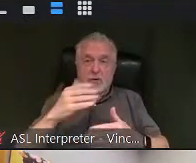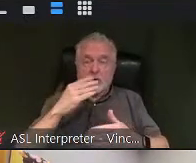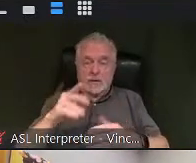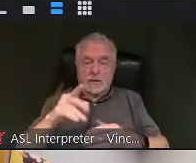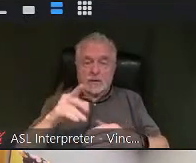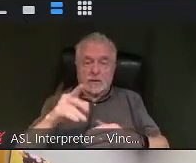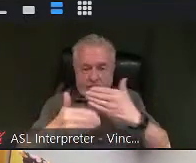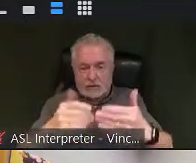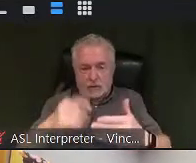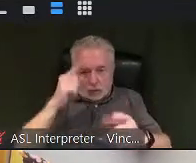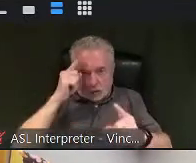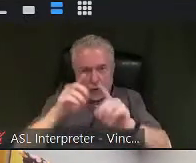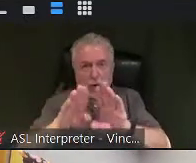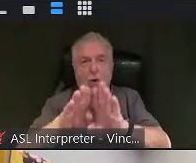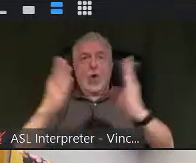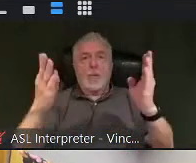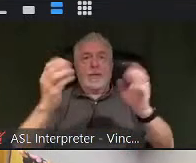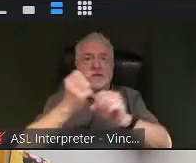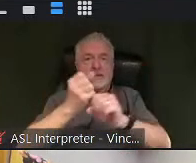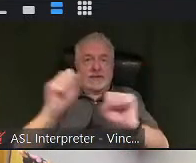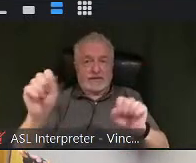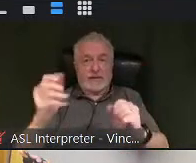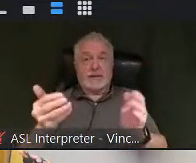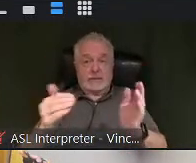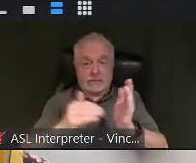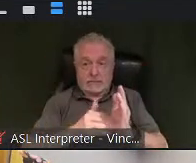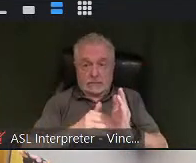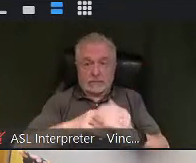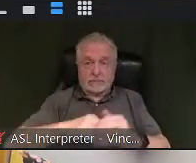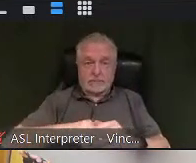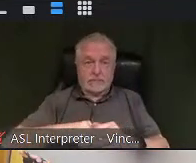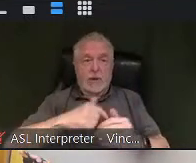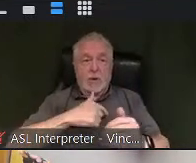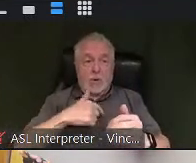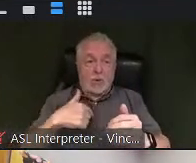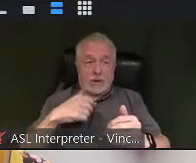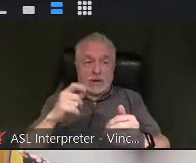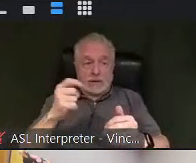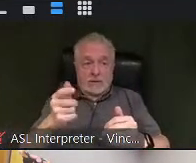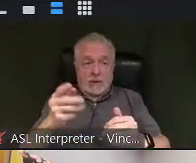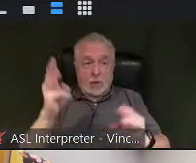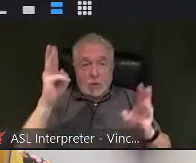to be able to open safely our schools again. And we are a little bit worried because of